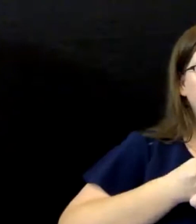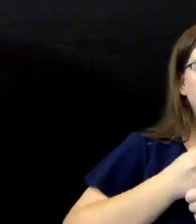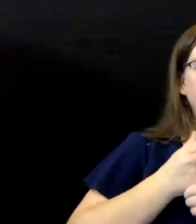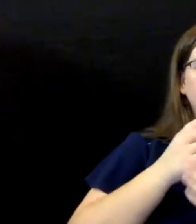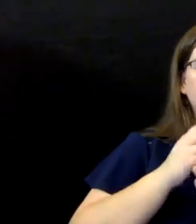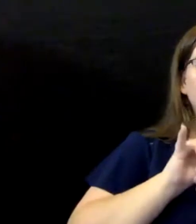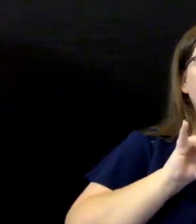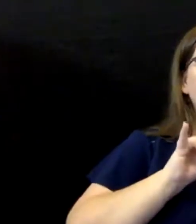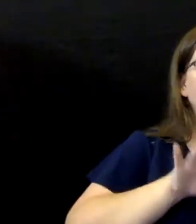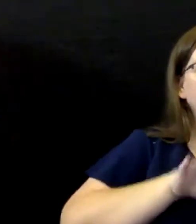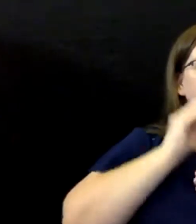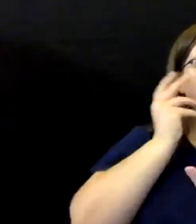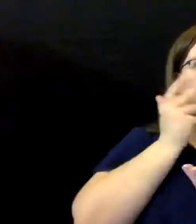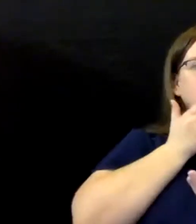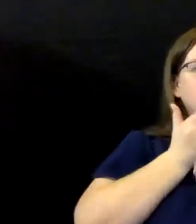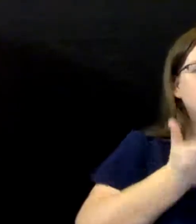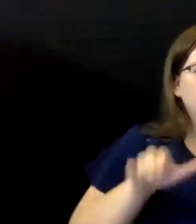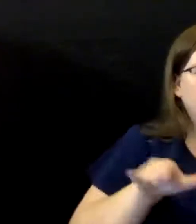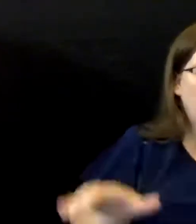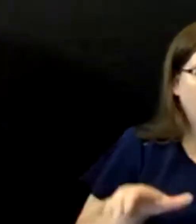practices around addressing COVID.